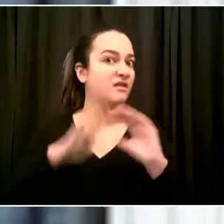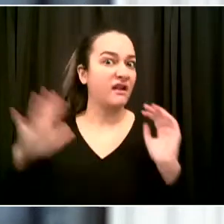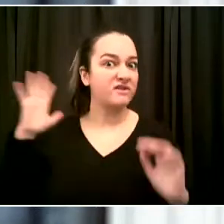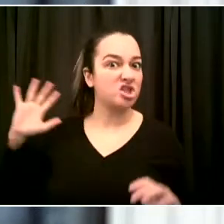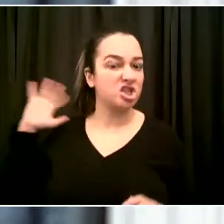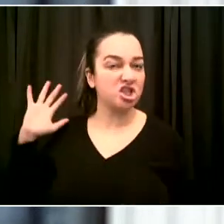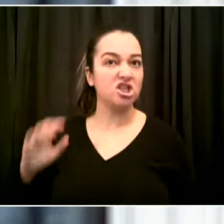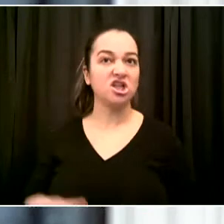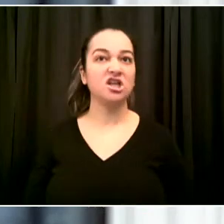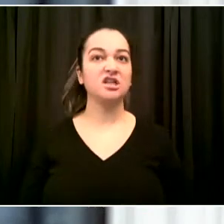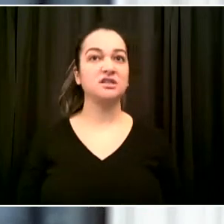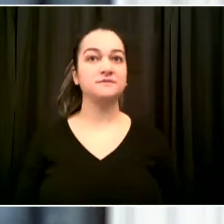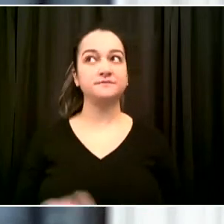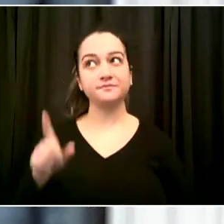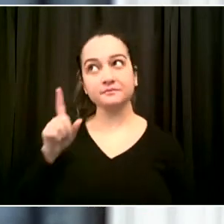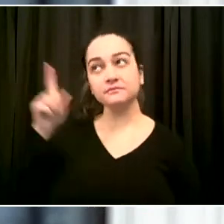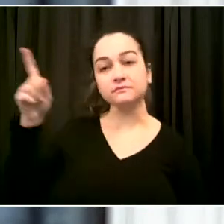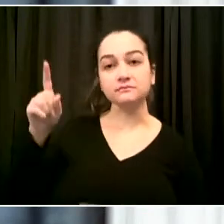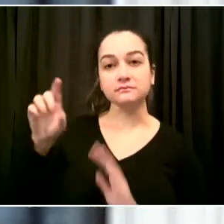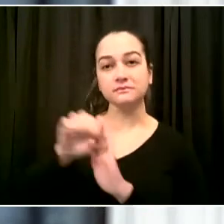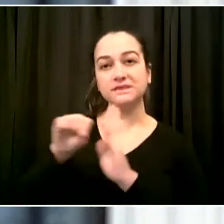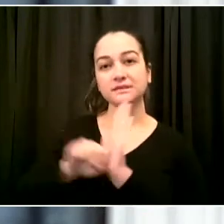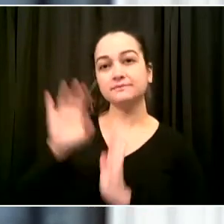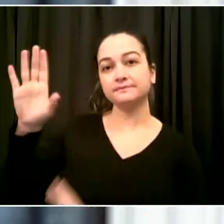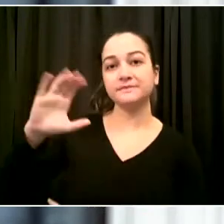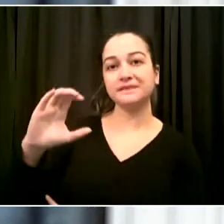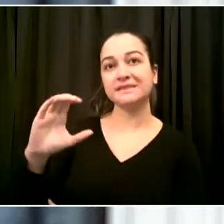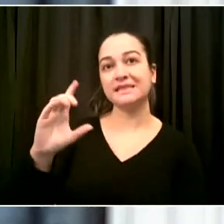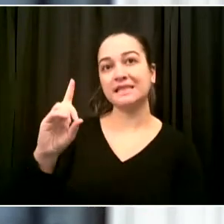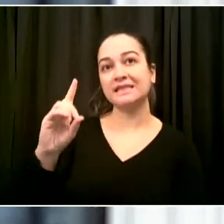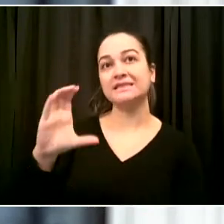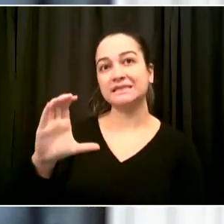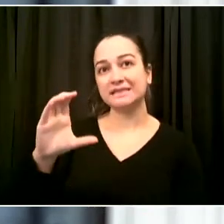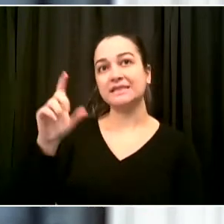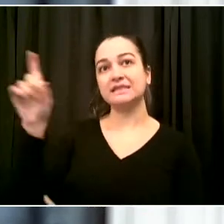THE CDC RECENTLY ADOPTPTD ETHE SAME HEALTH AND SAFETY STANDARDS THATAT WEHAD NEW YORK CITY HAVE